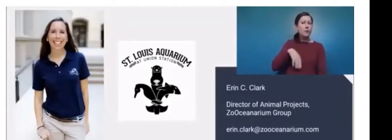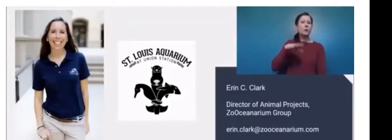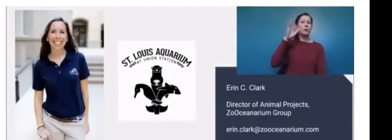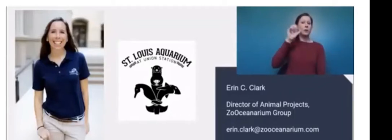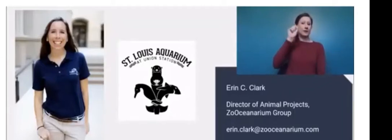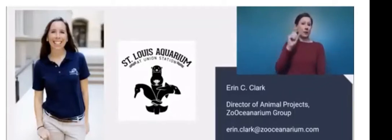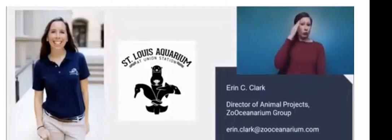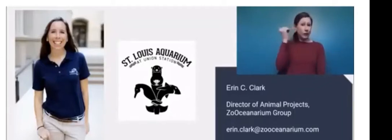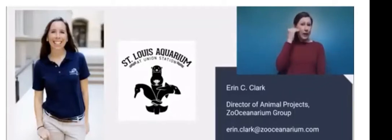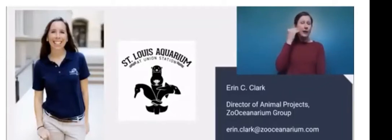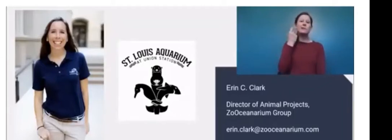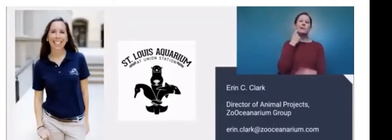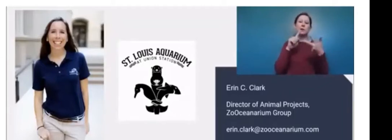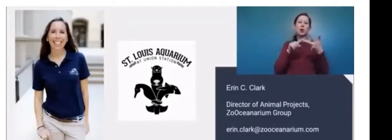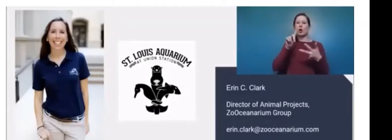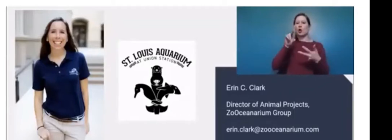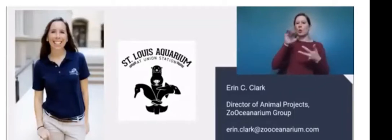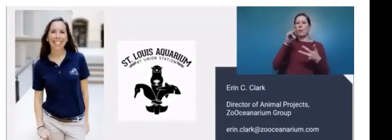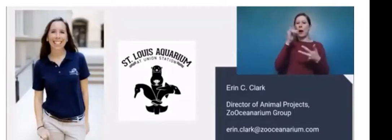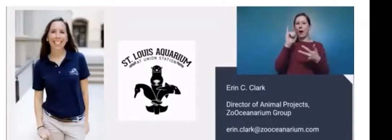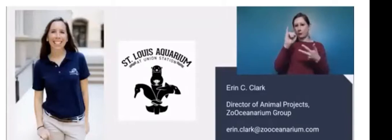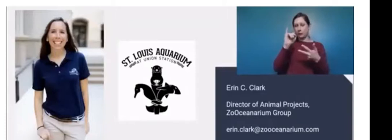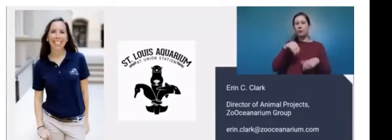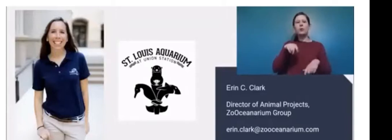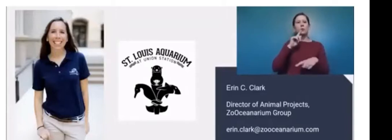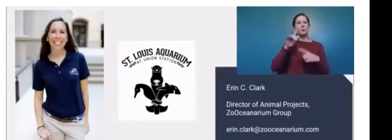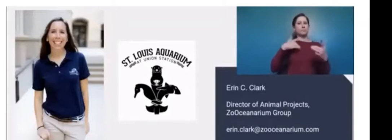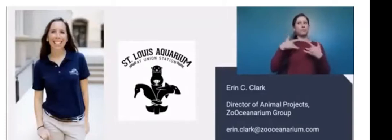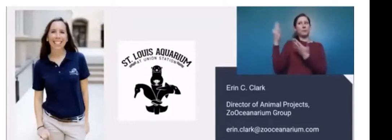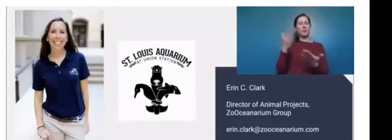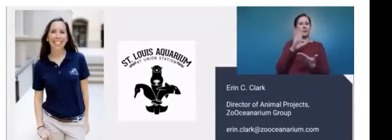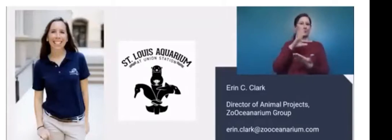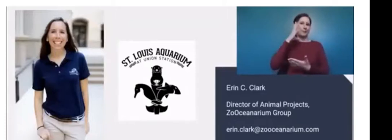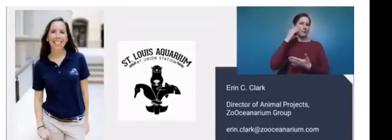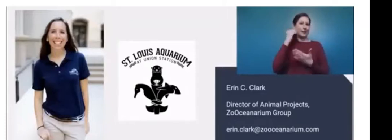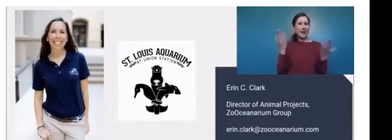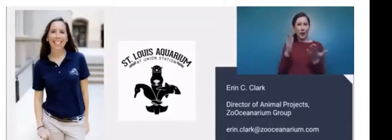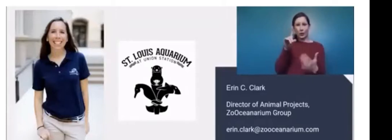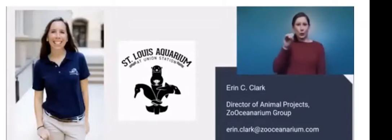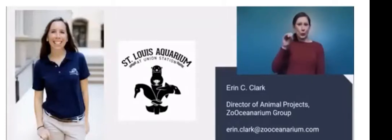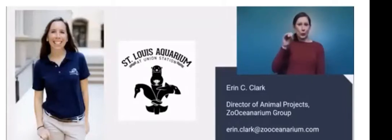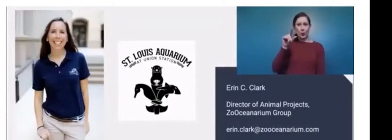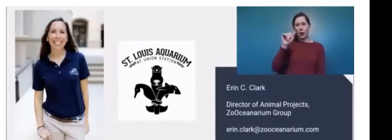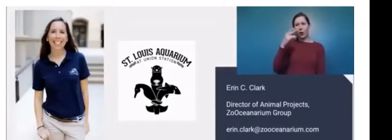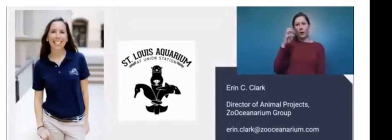and most recently, Dubai. And she's excited to bring that experience here to the St. Louis aquarium. It's great to have you with us, Erin.